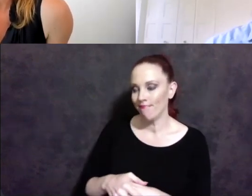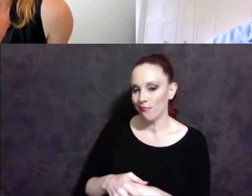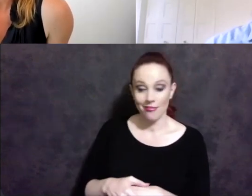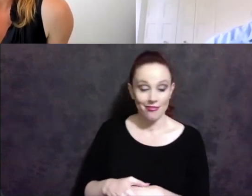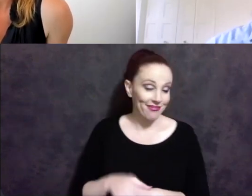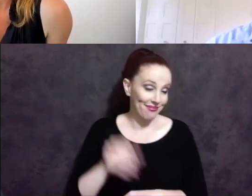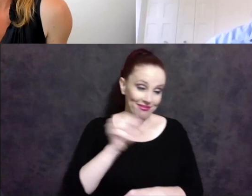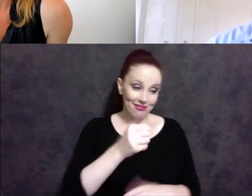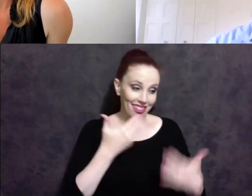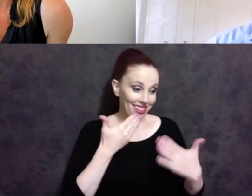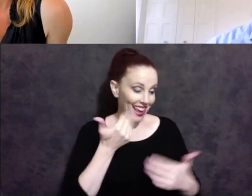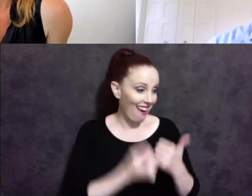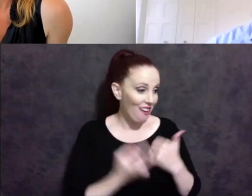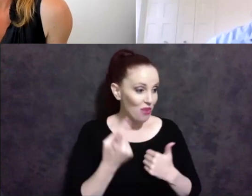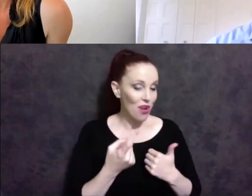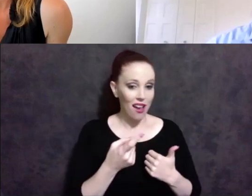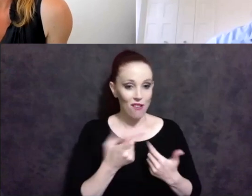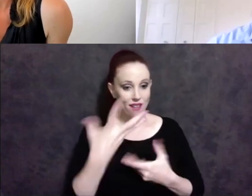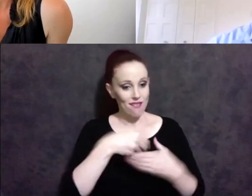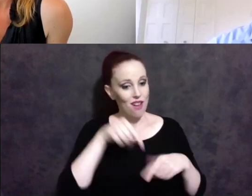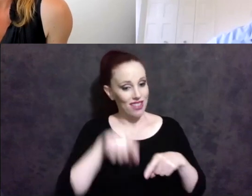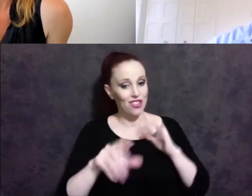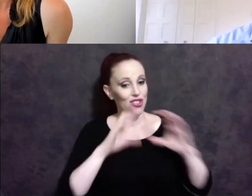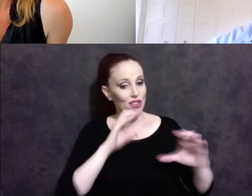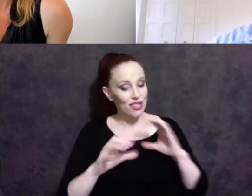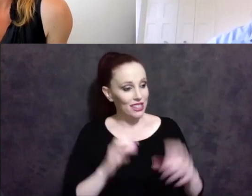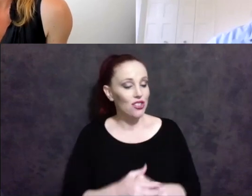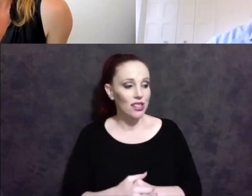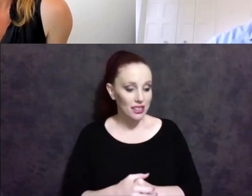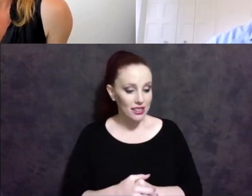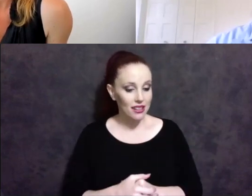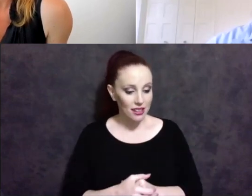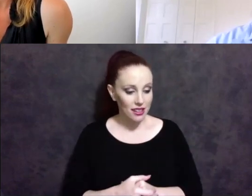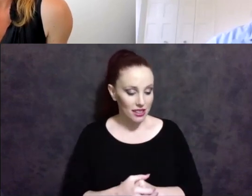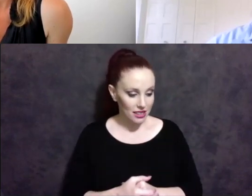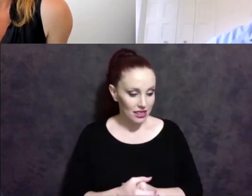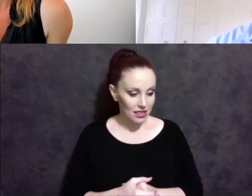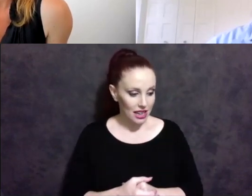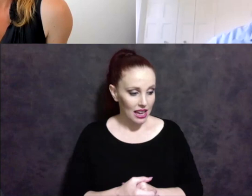Thank everyone for engaging in this conversation and sticking with the discomfort from this